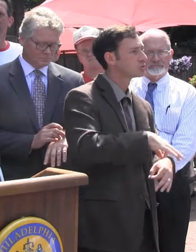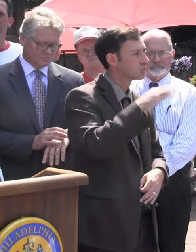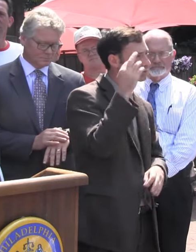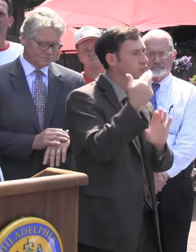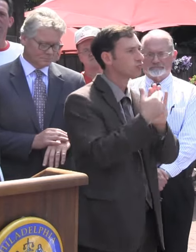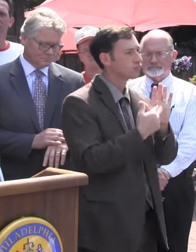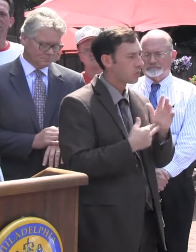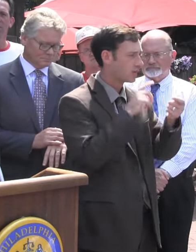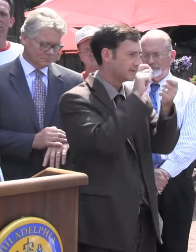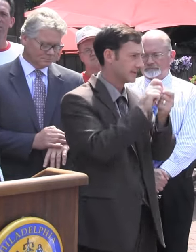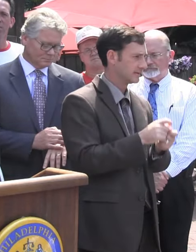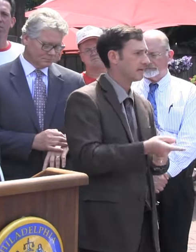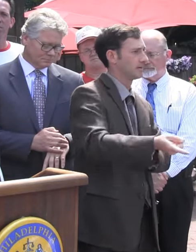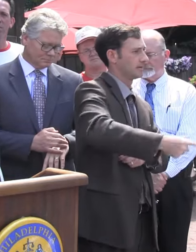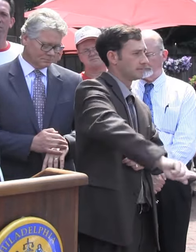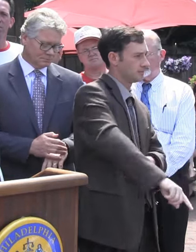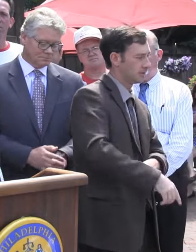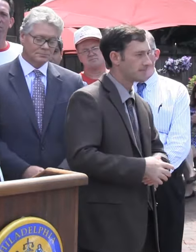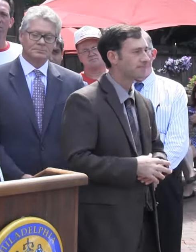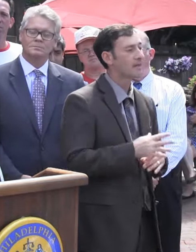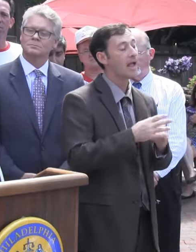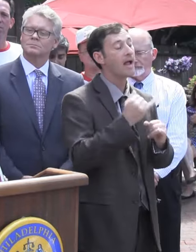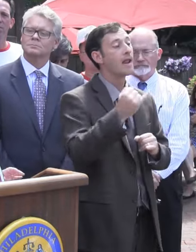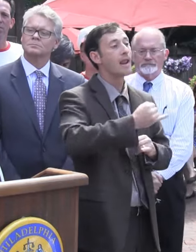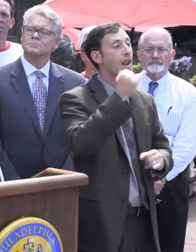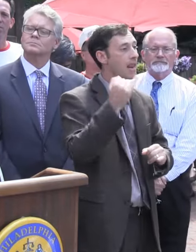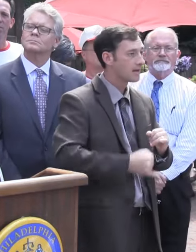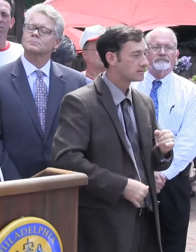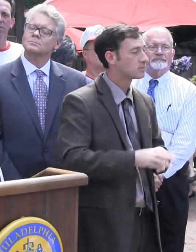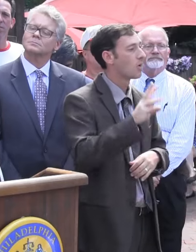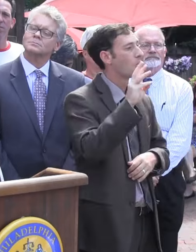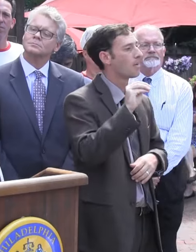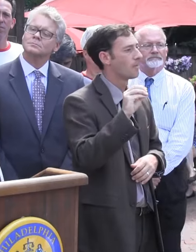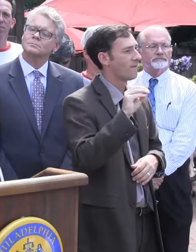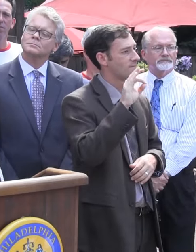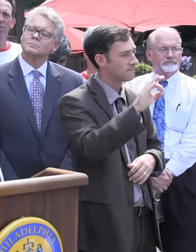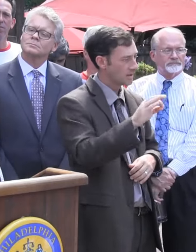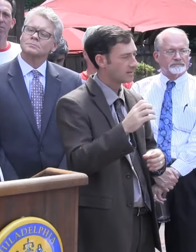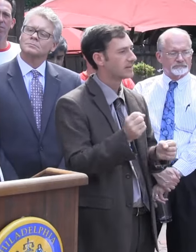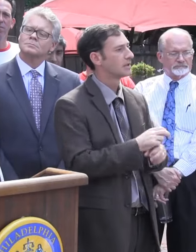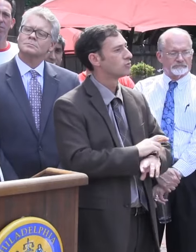this coming week. And last, The World Meeting of Families is getting ready to launch a new